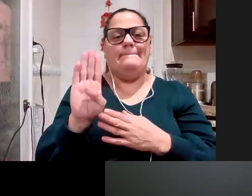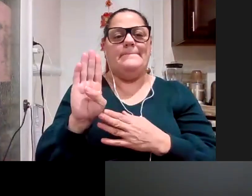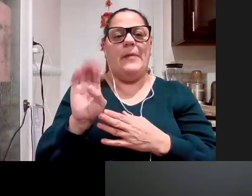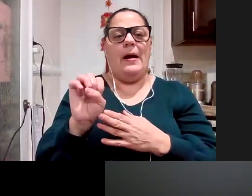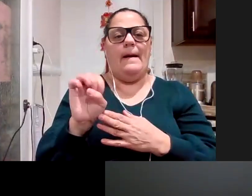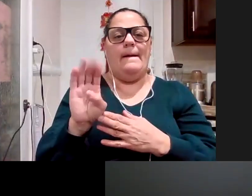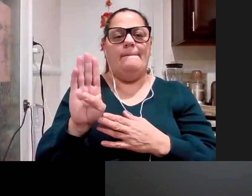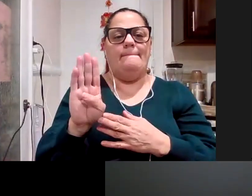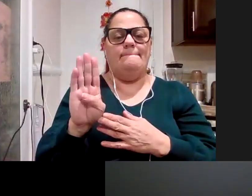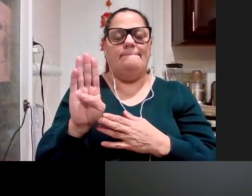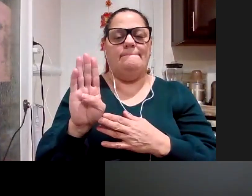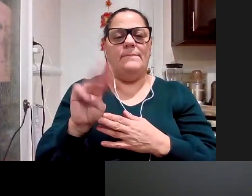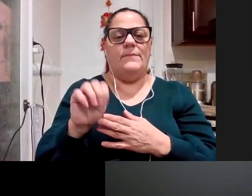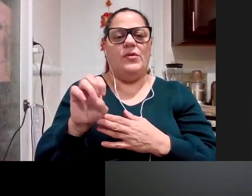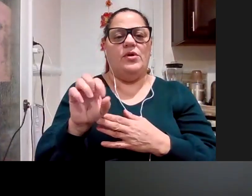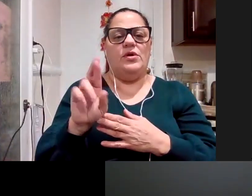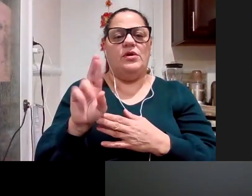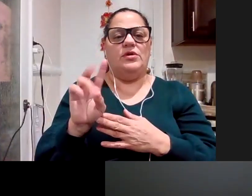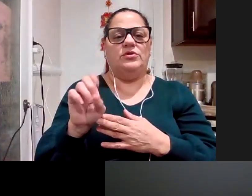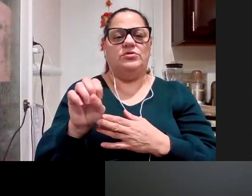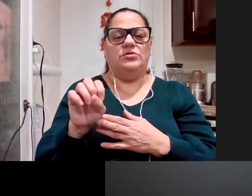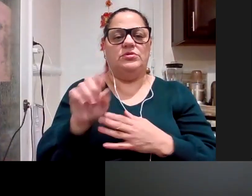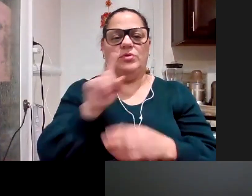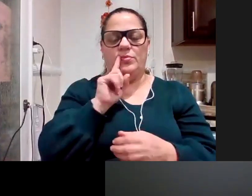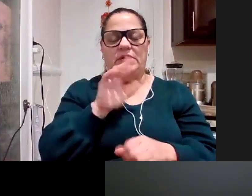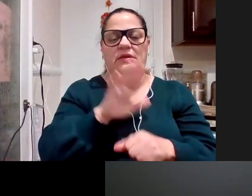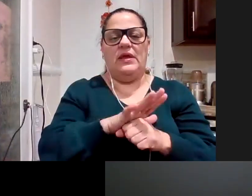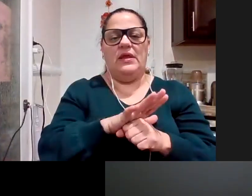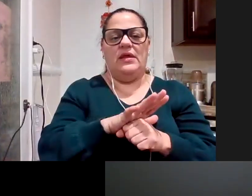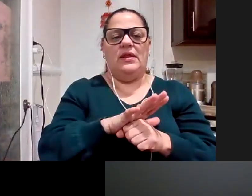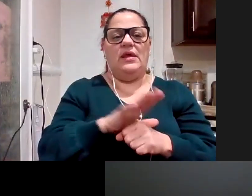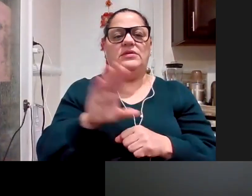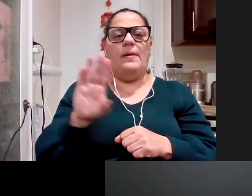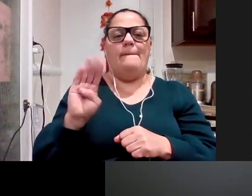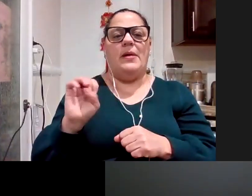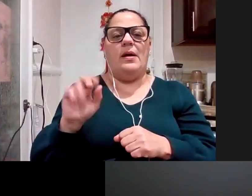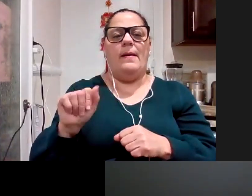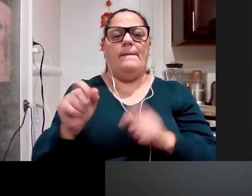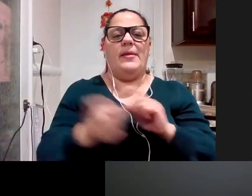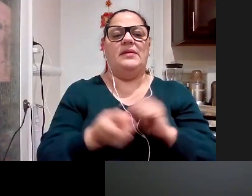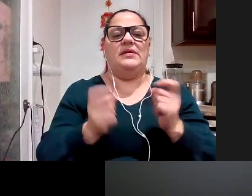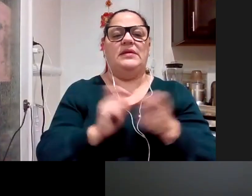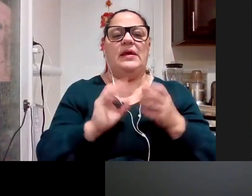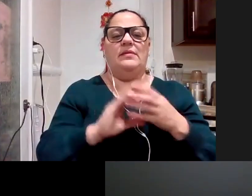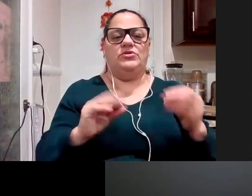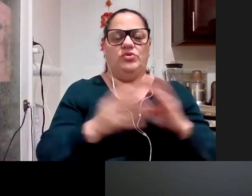uh March is going to be dedicated to Bob and ADAPT stories. So we're not sure where it's